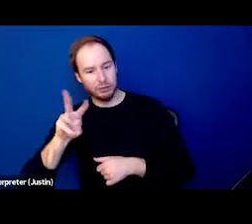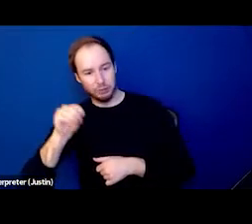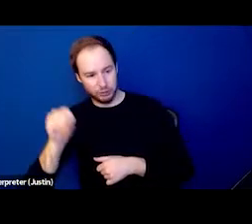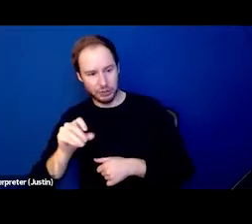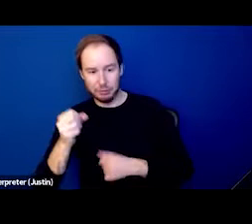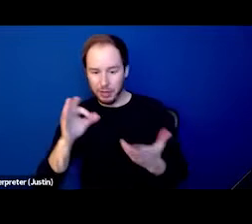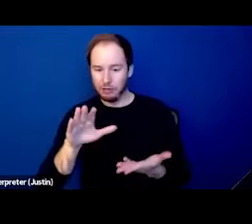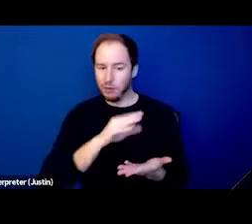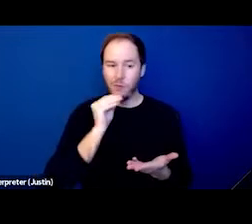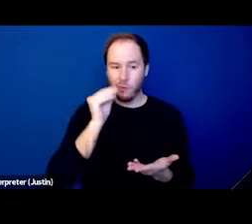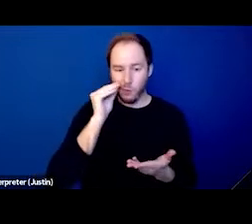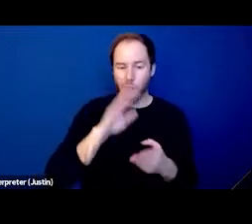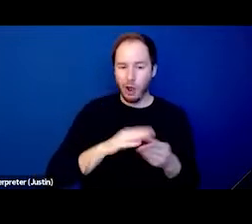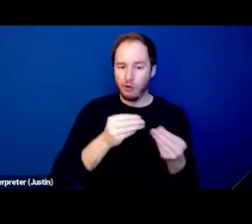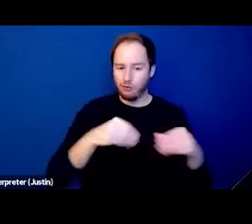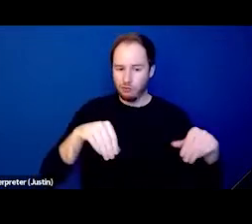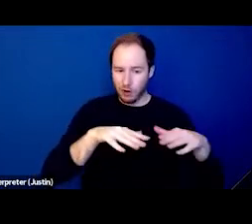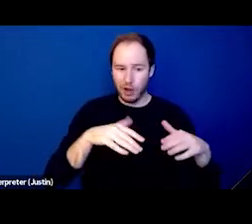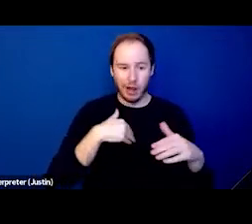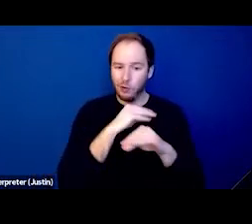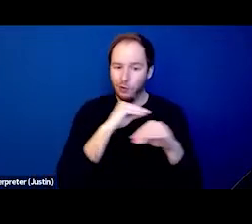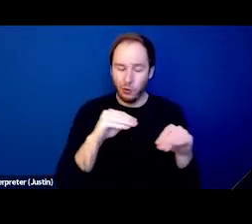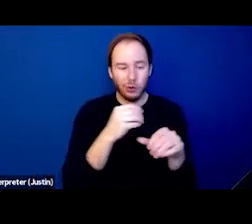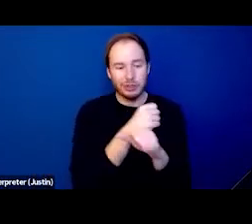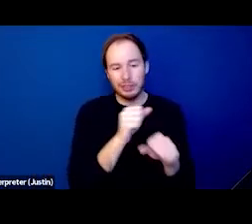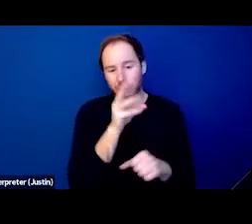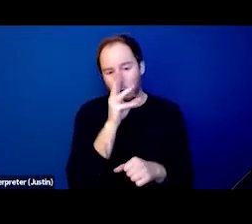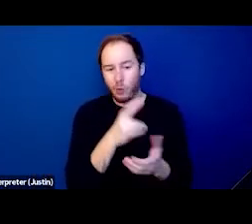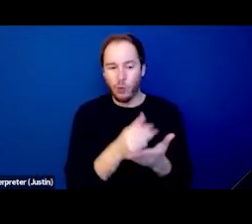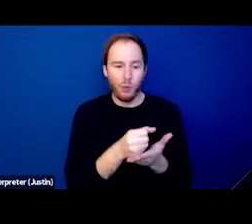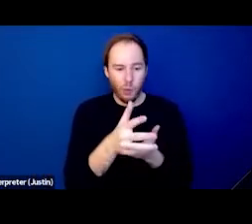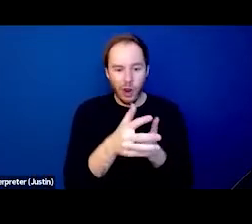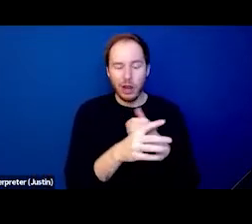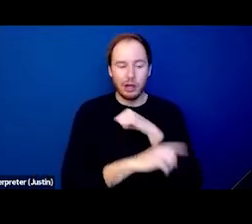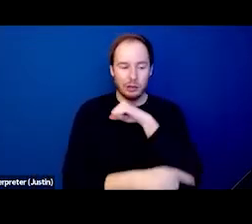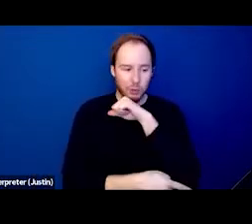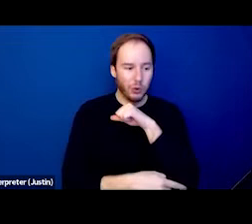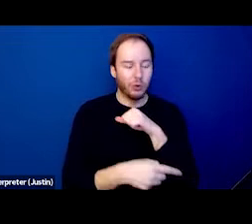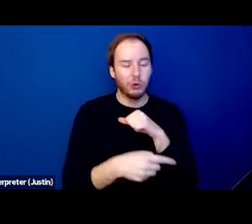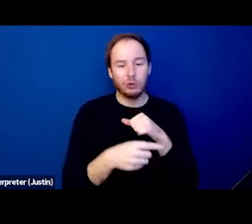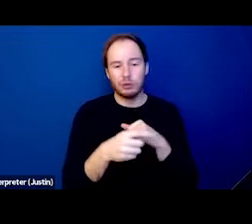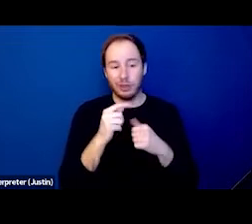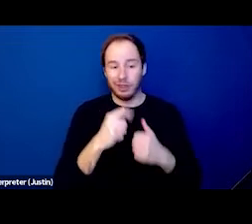lack access to safe water and waste disposal facilities and the life expectancy